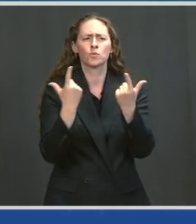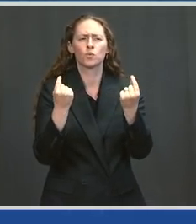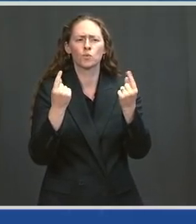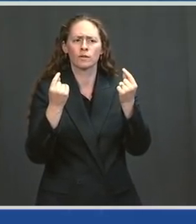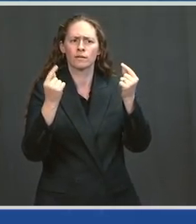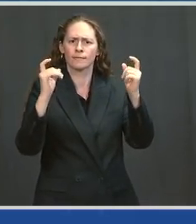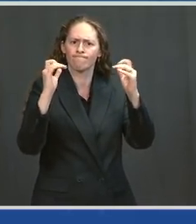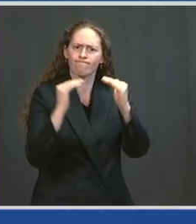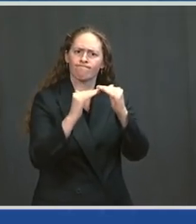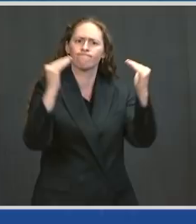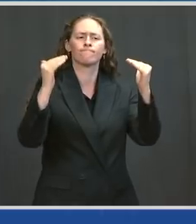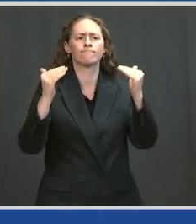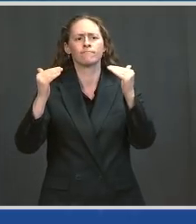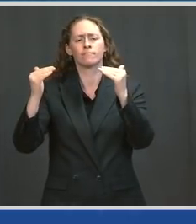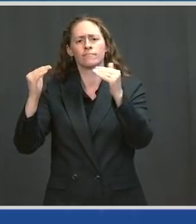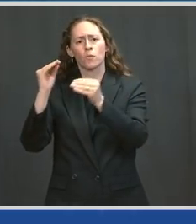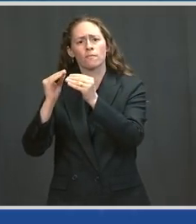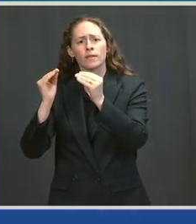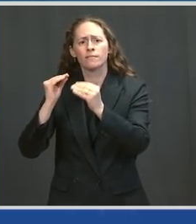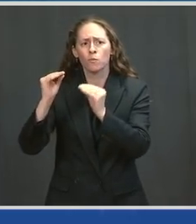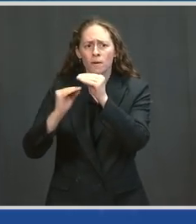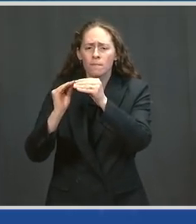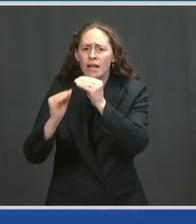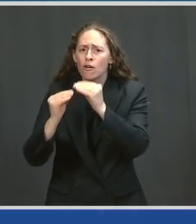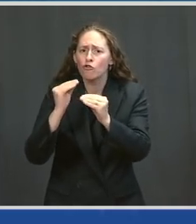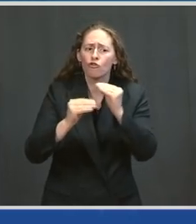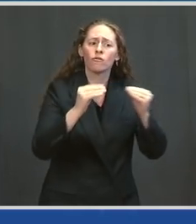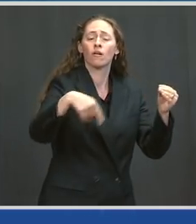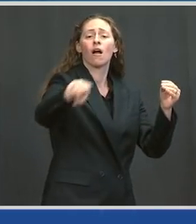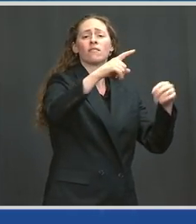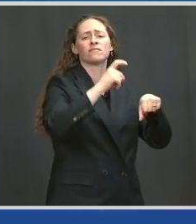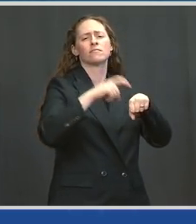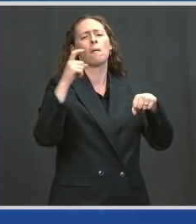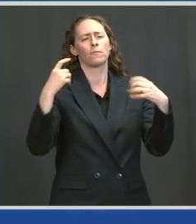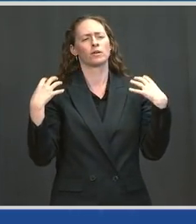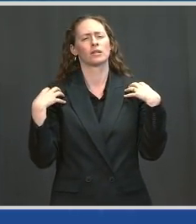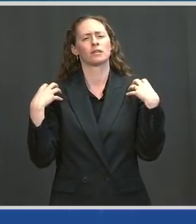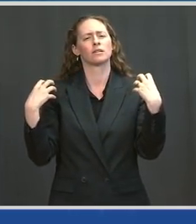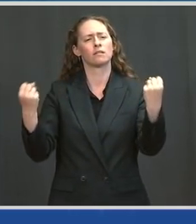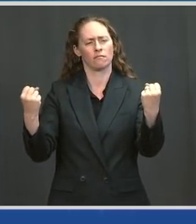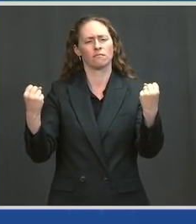J.B. Strafford died without seeing justice for the crimes against him in his community.